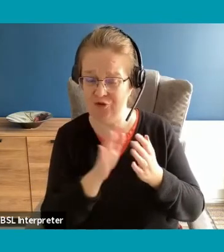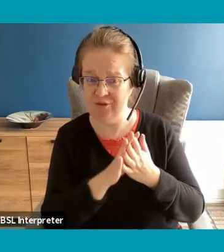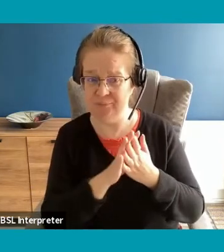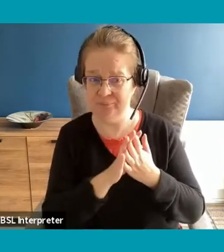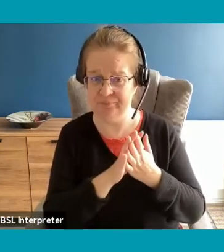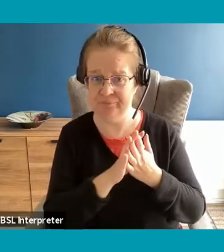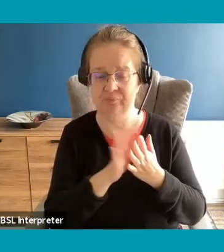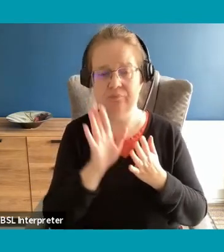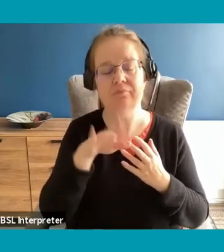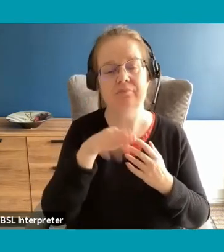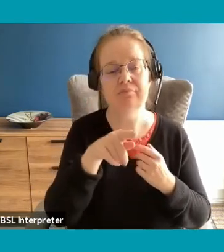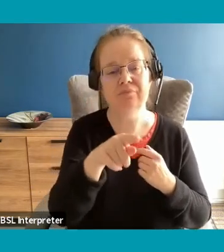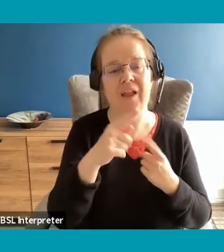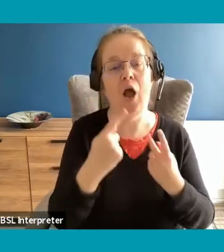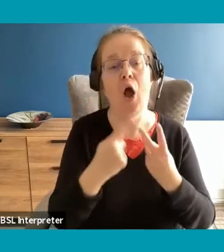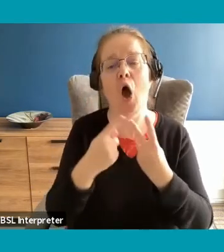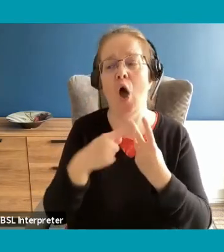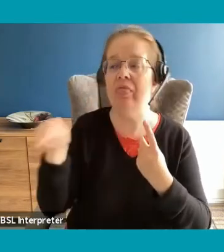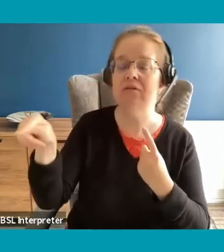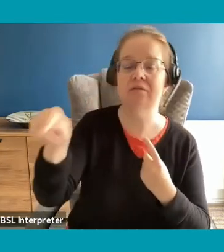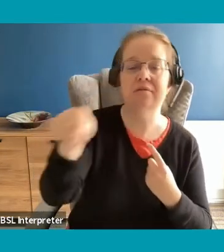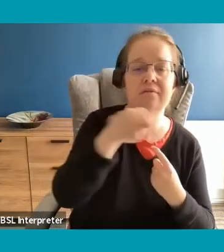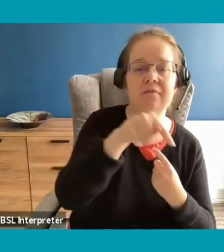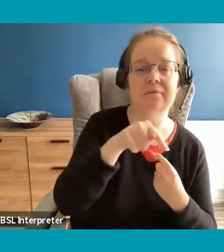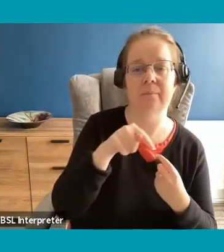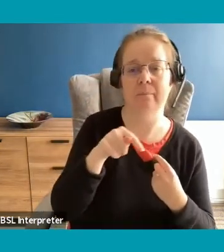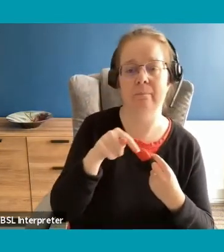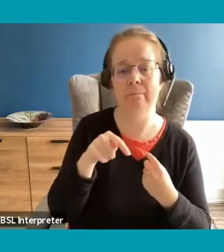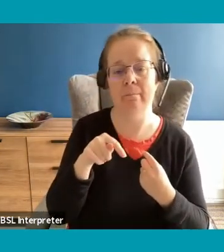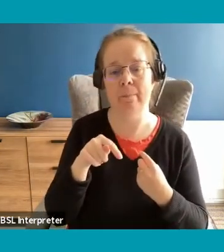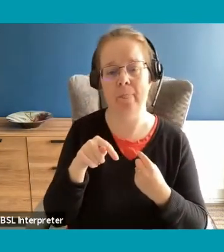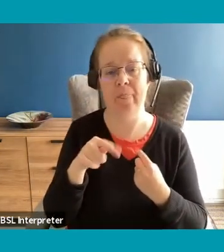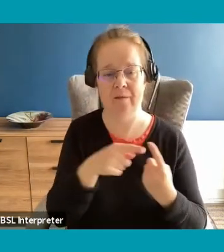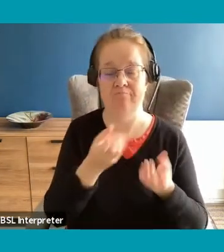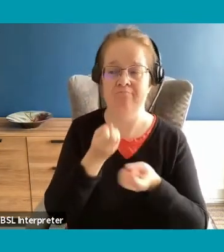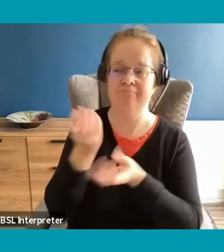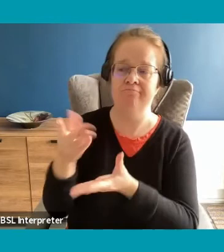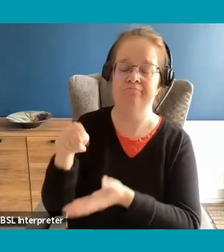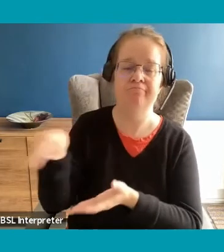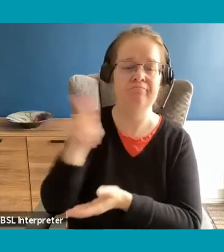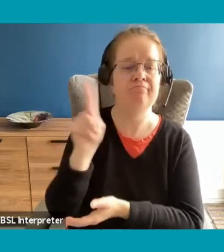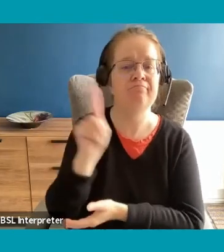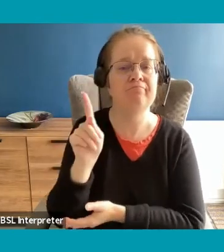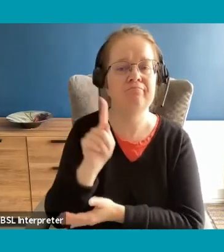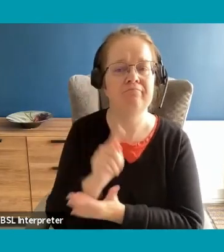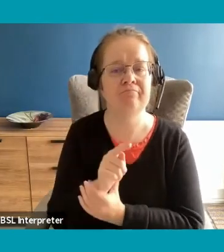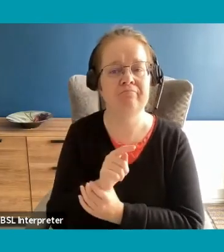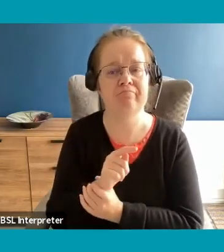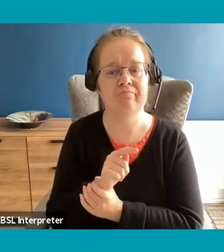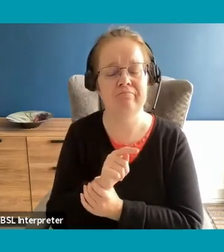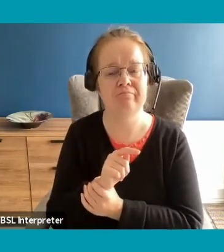What would you say to others that might be a little